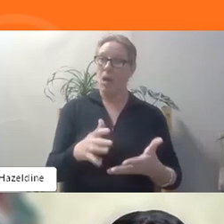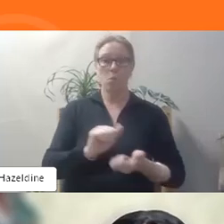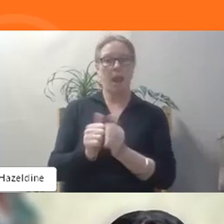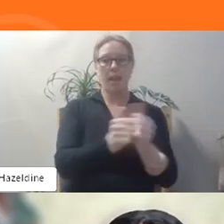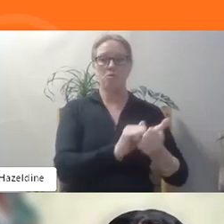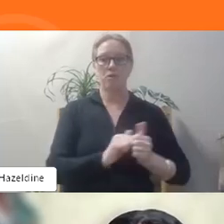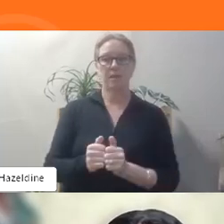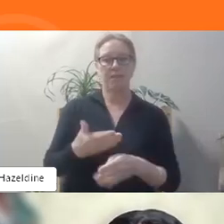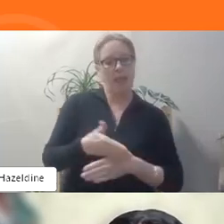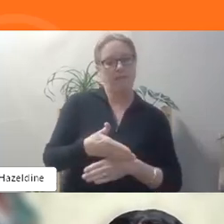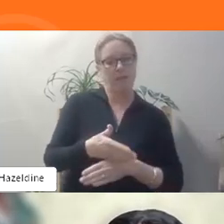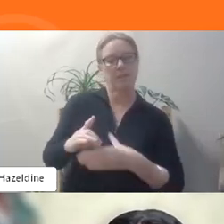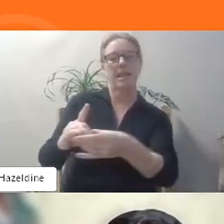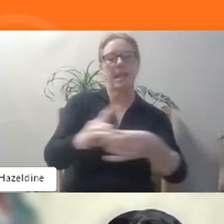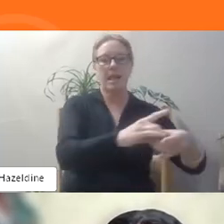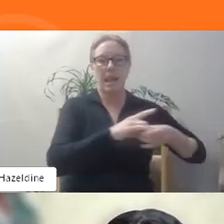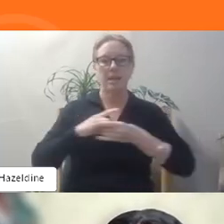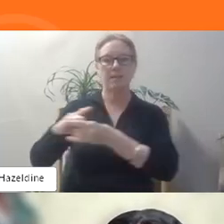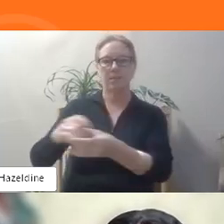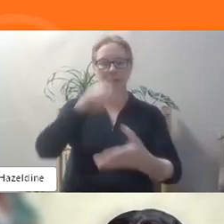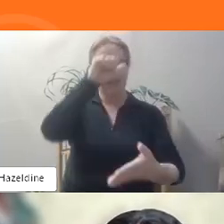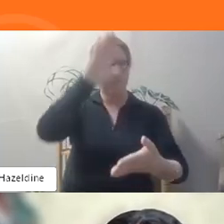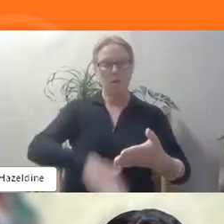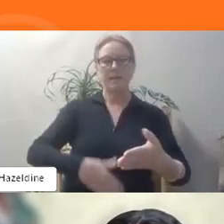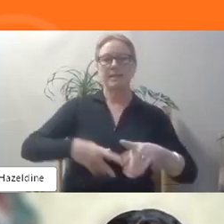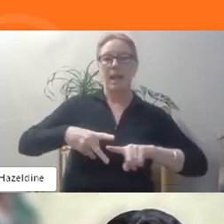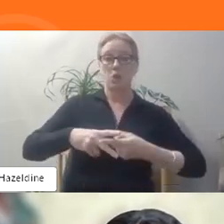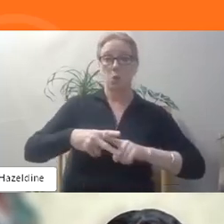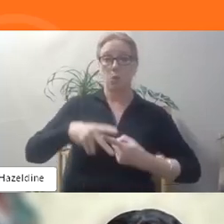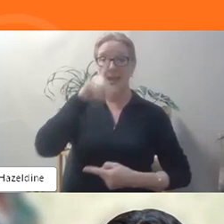collective experience and tools can get us through this. But it's